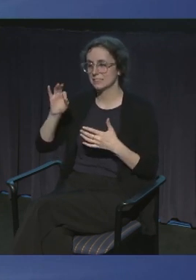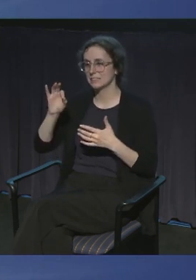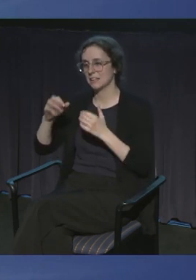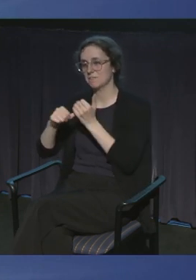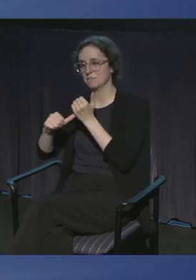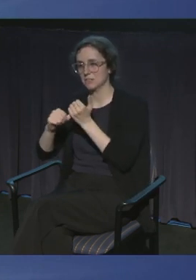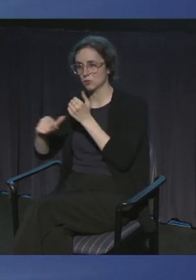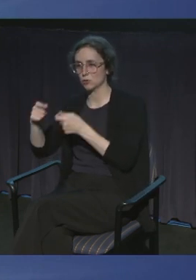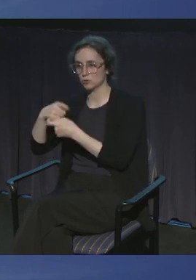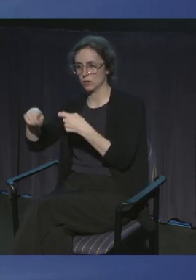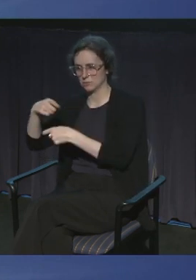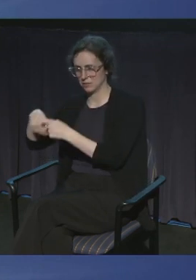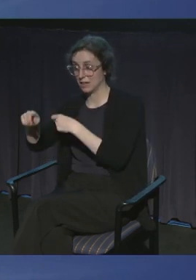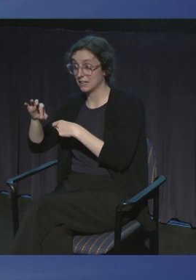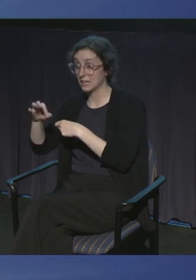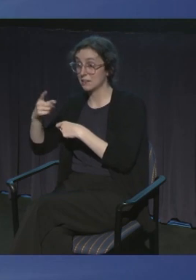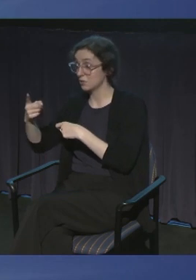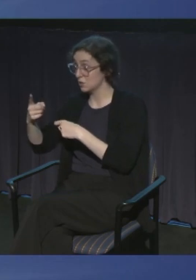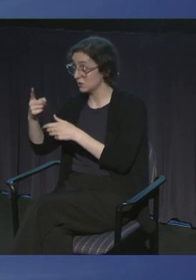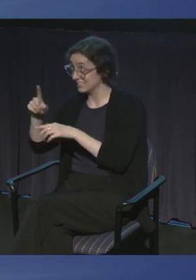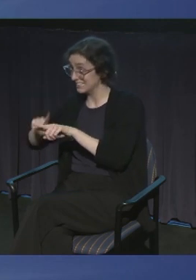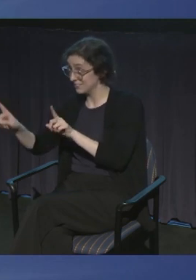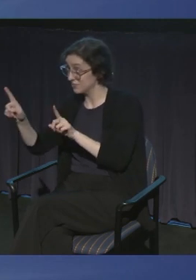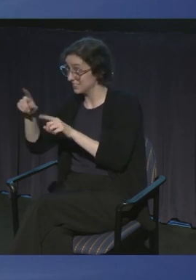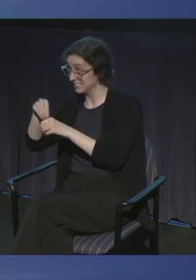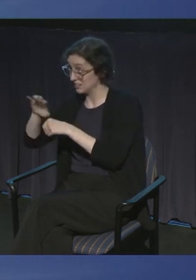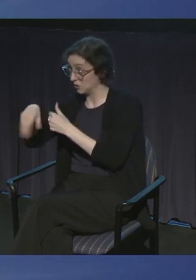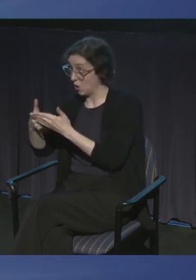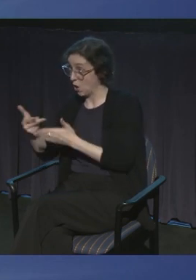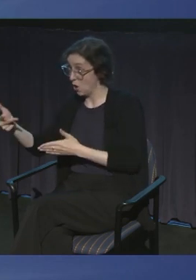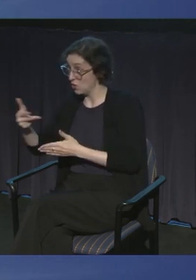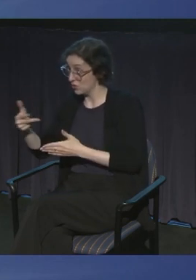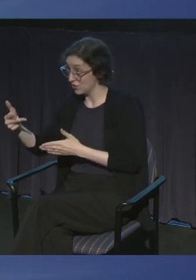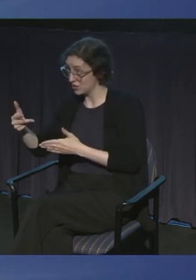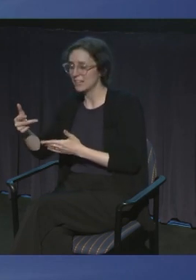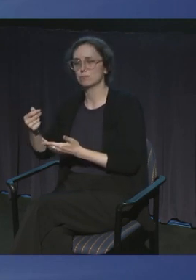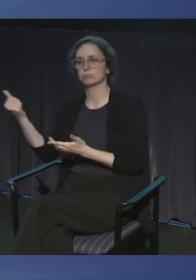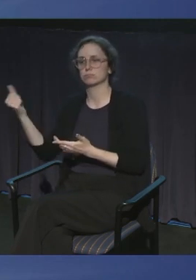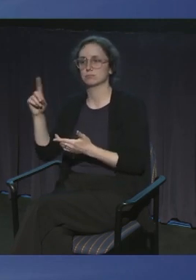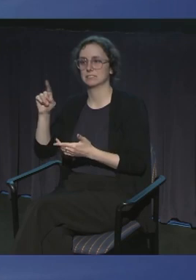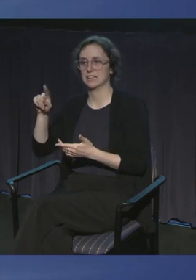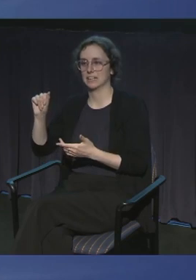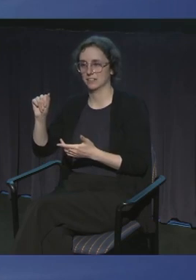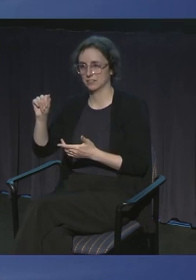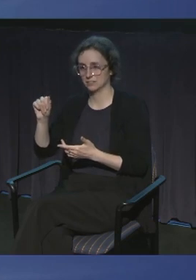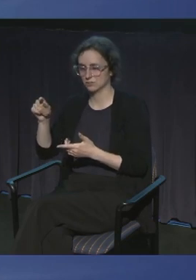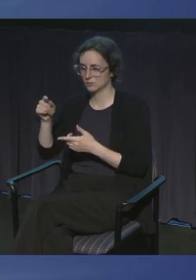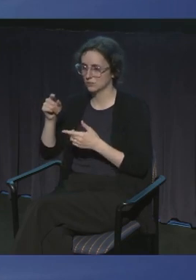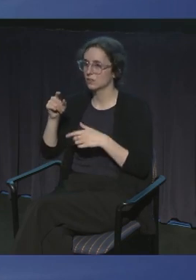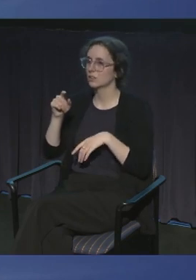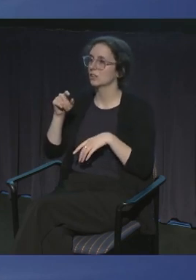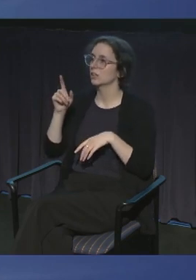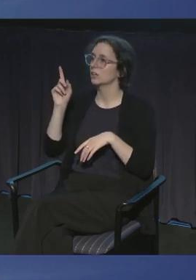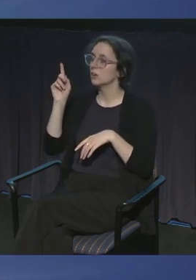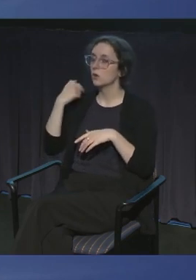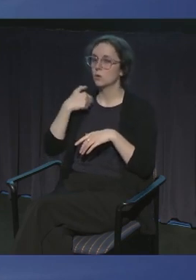SO CAREFUL WITH FECAL TRANSPLANTS AND HE DISCARDED THE DATA. SO THIS IS WHAT WE FOUND. WHEN WE PROFILE WILD